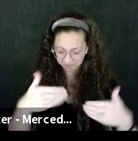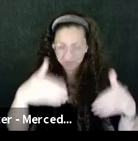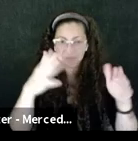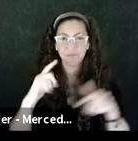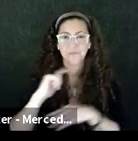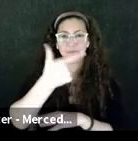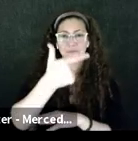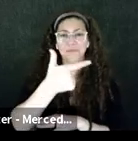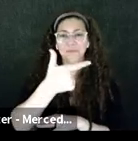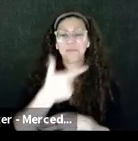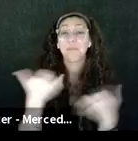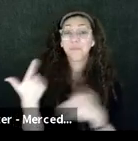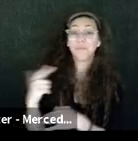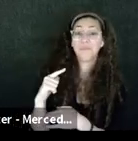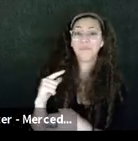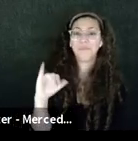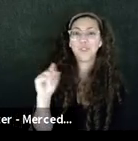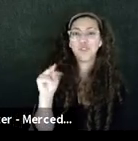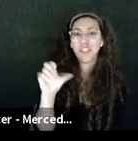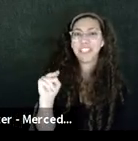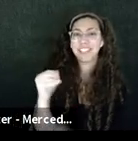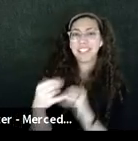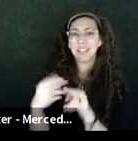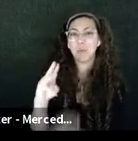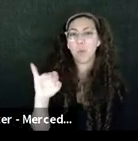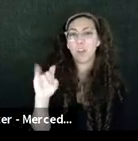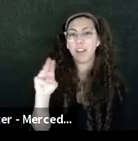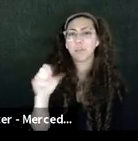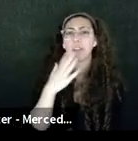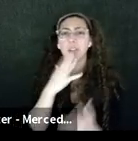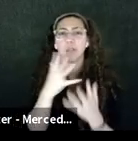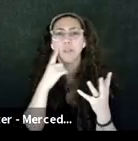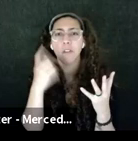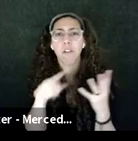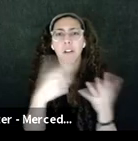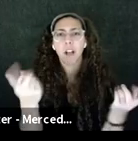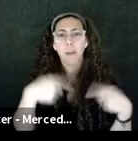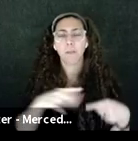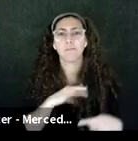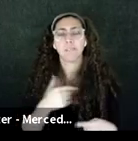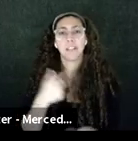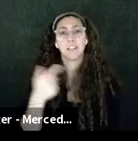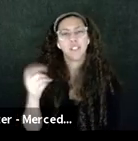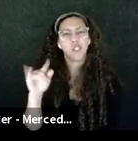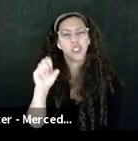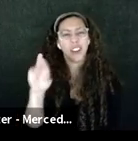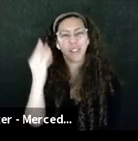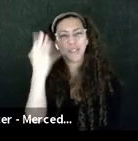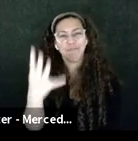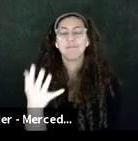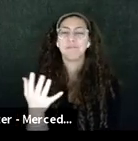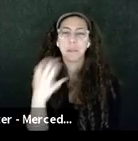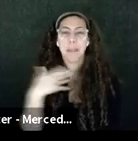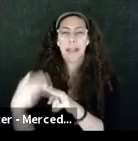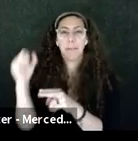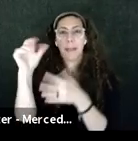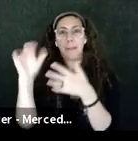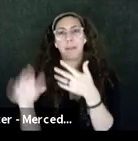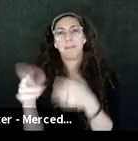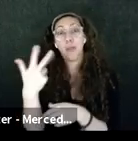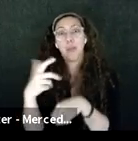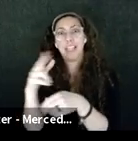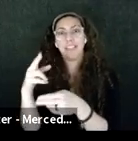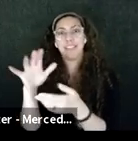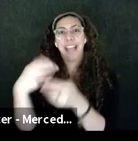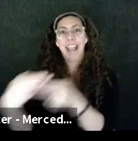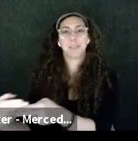Jason Williams: Right. So thank you everyone for being here and as Jennifer said, my name is Michael Jason Williams I go by Jason I actually see some familiar faces in there so